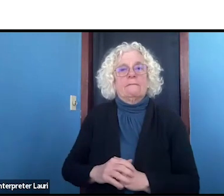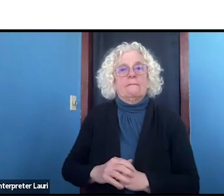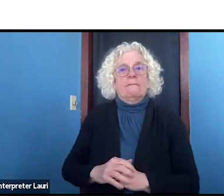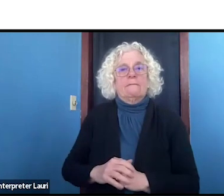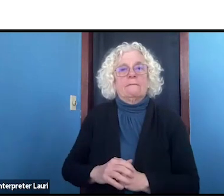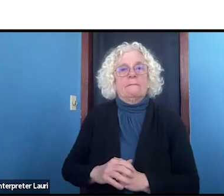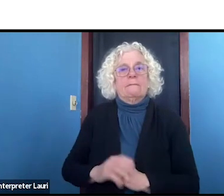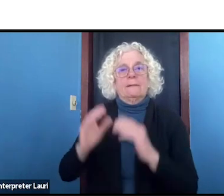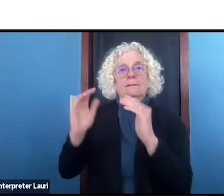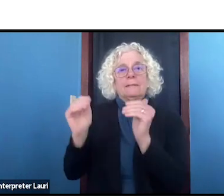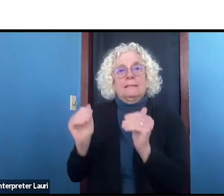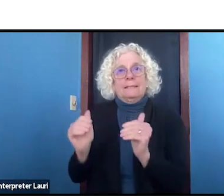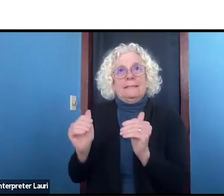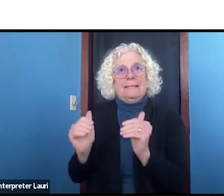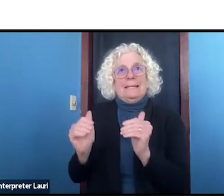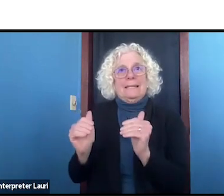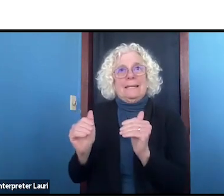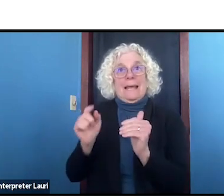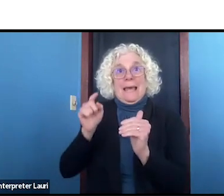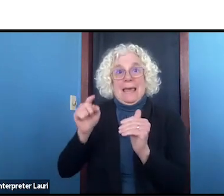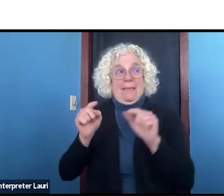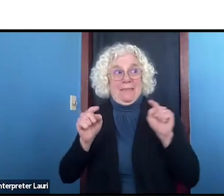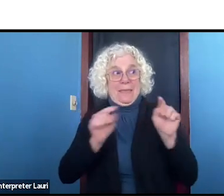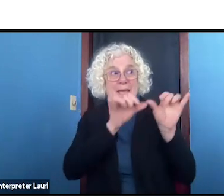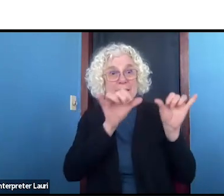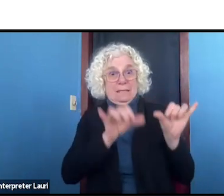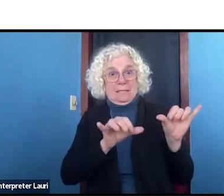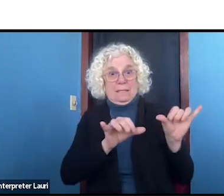well, those systems to be a bridge to hope.